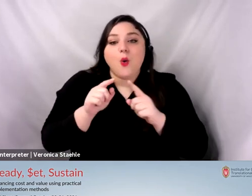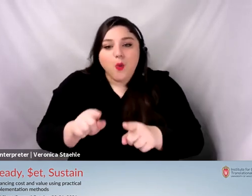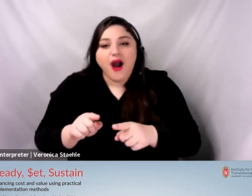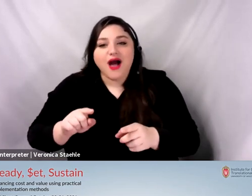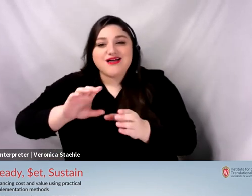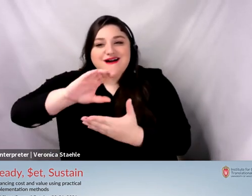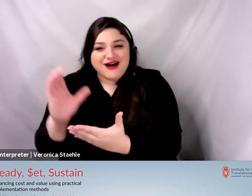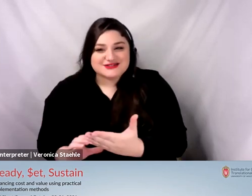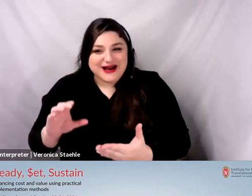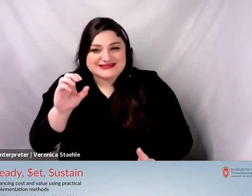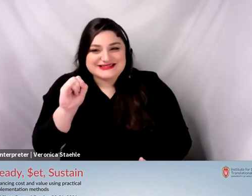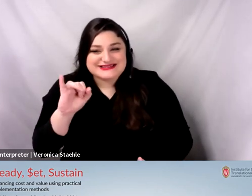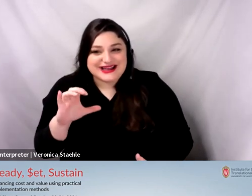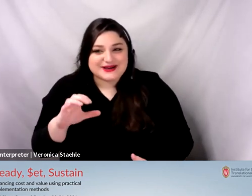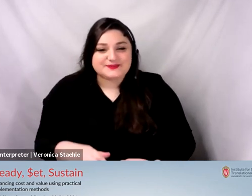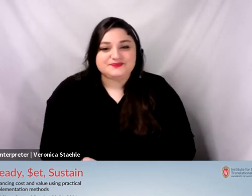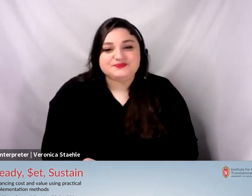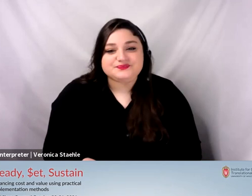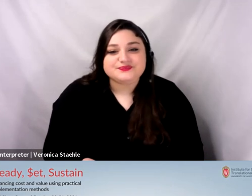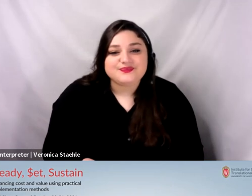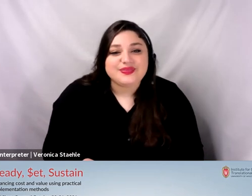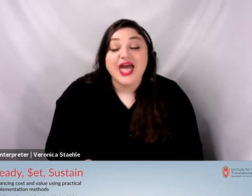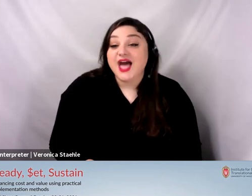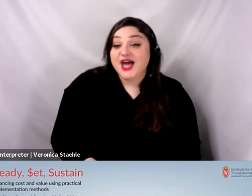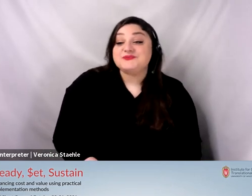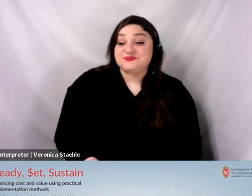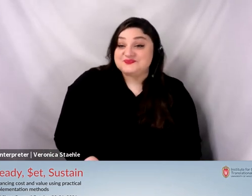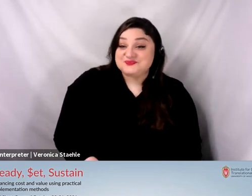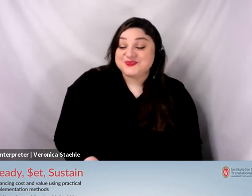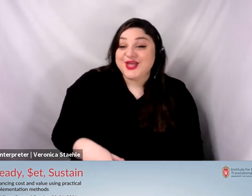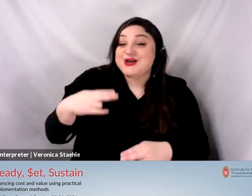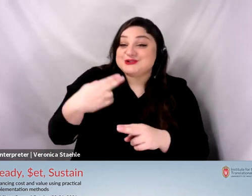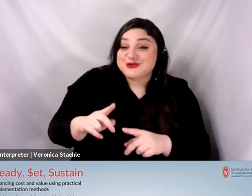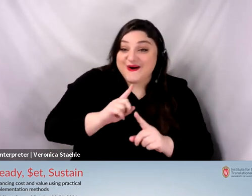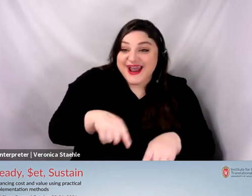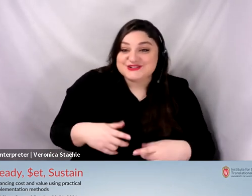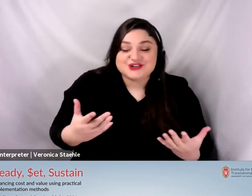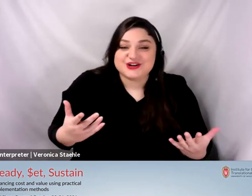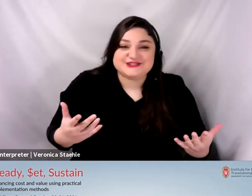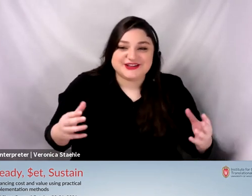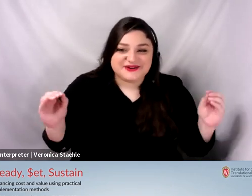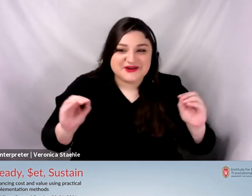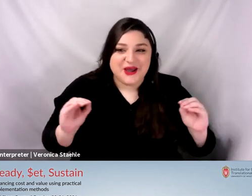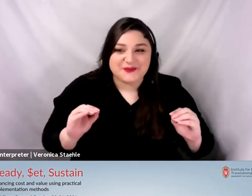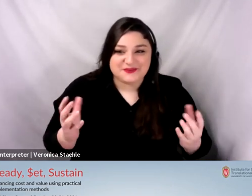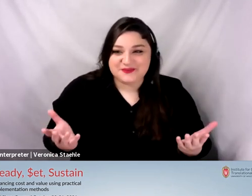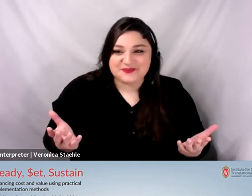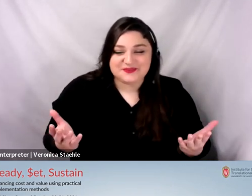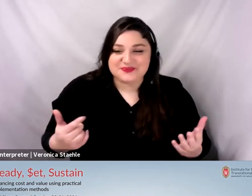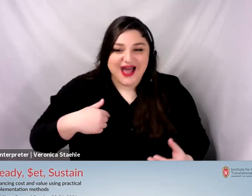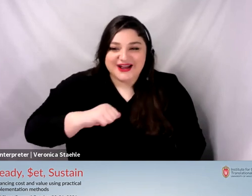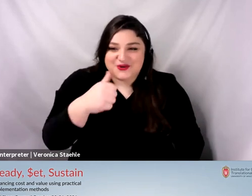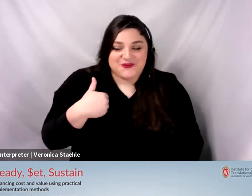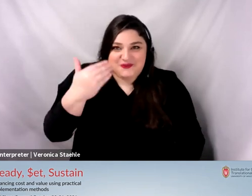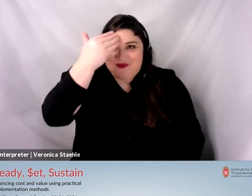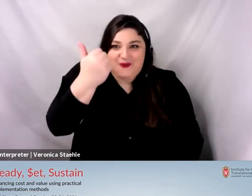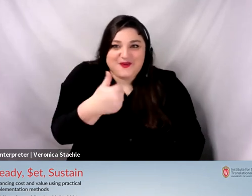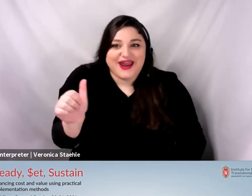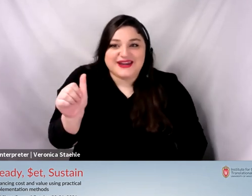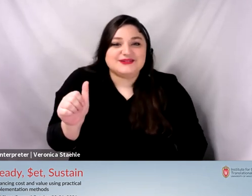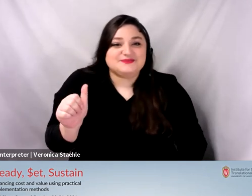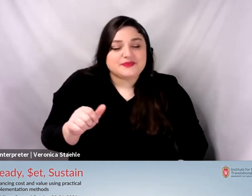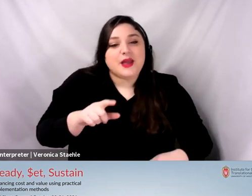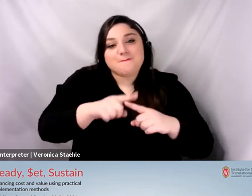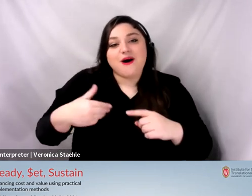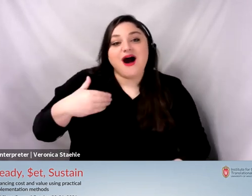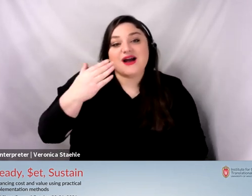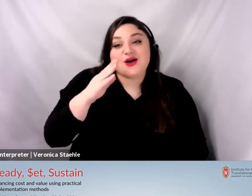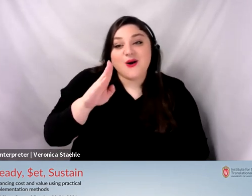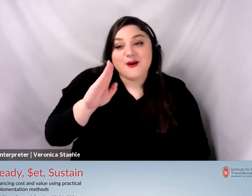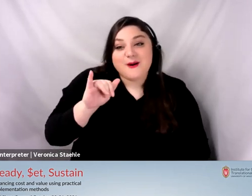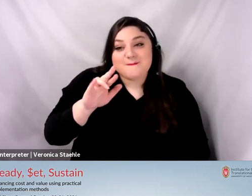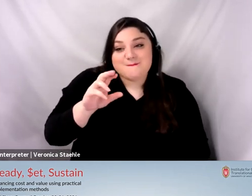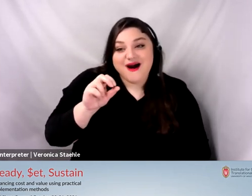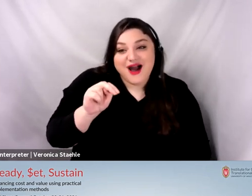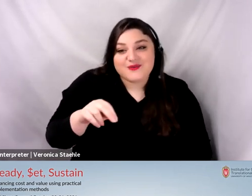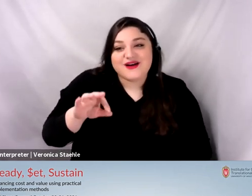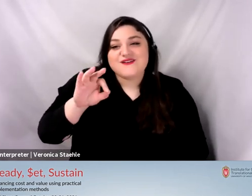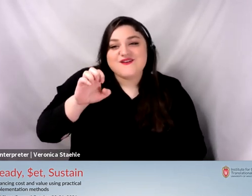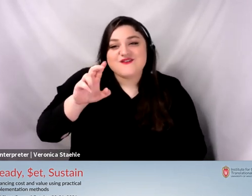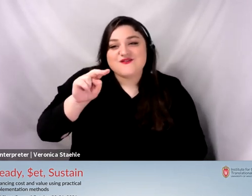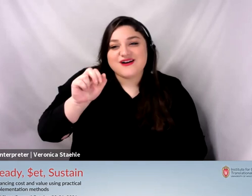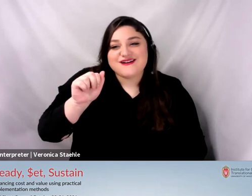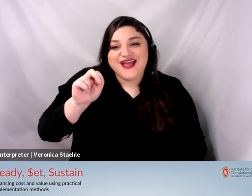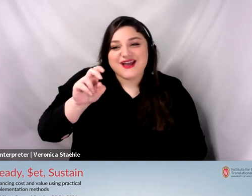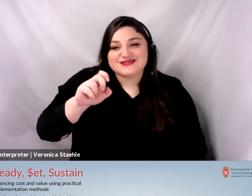Lisa Saldana (she/her/hers): Yes, the short answer is no, I do not know of any examples like that, and I do know that so Byron Maria Fernandez, and I have all talked about this and we've all.